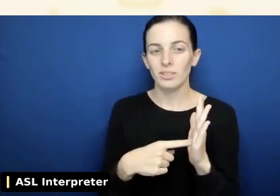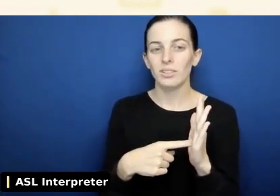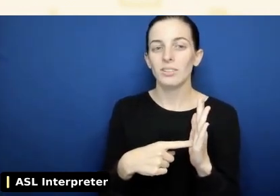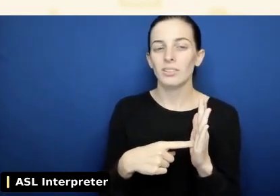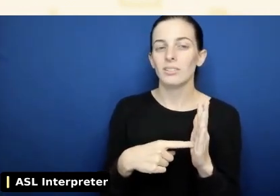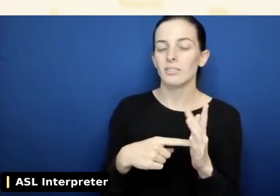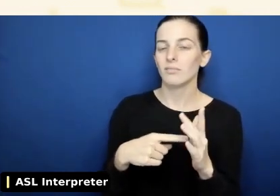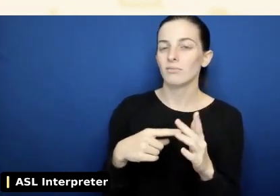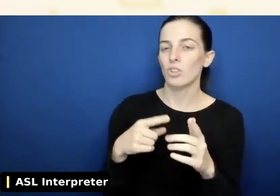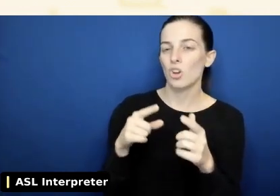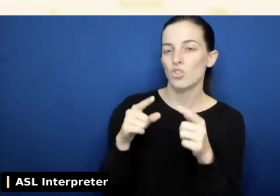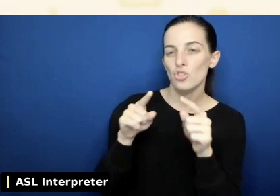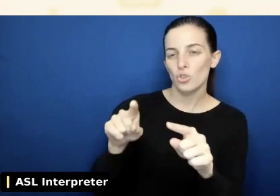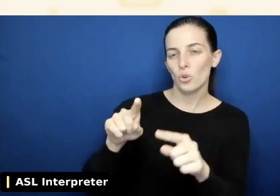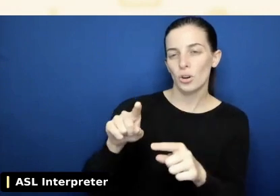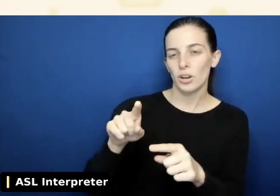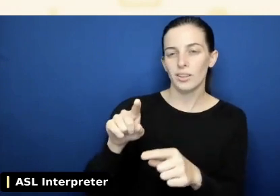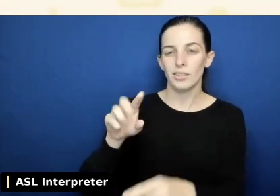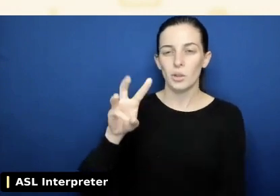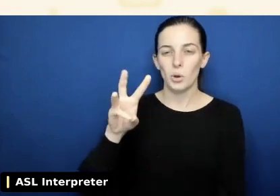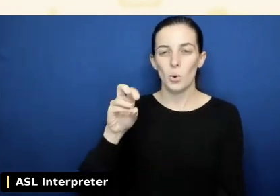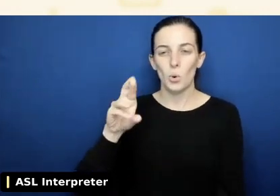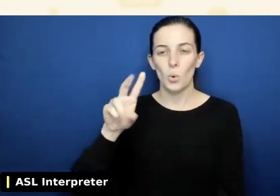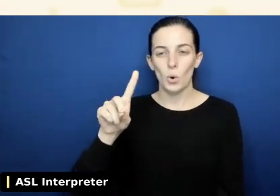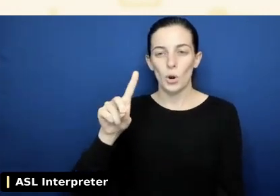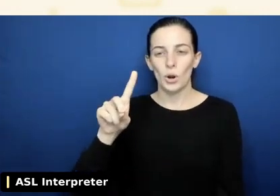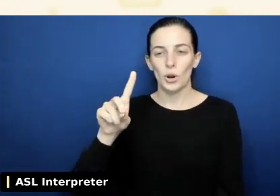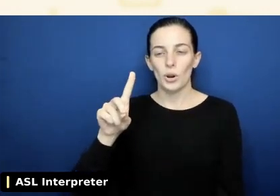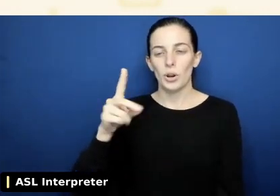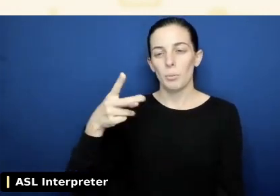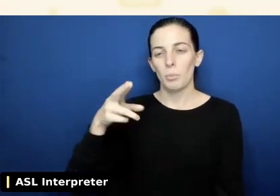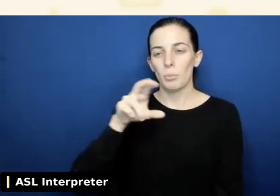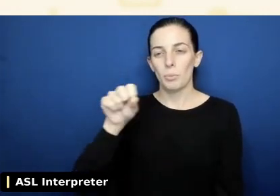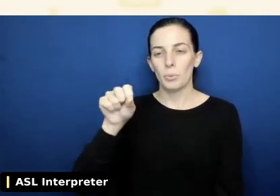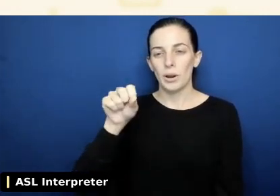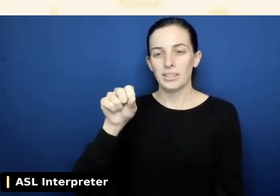during the WordPress Contributor Day at the WordCamp US this year.